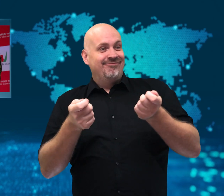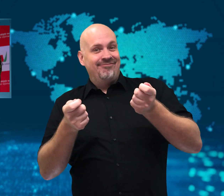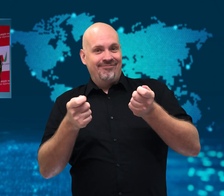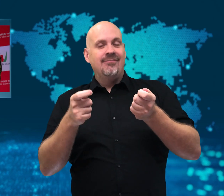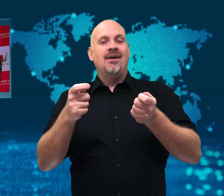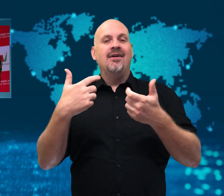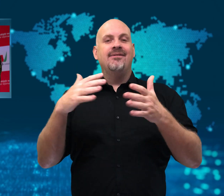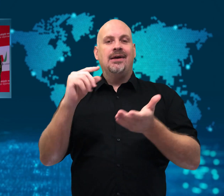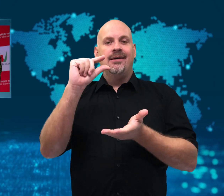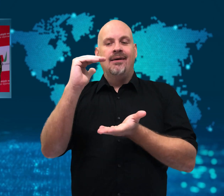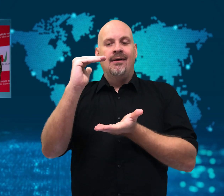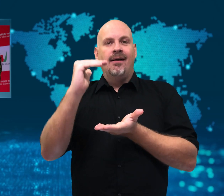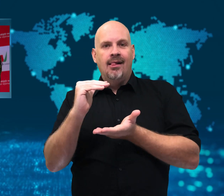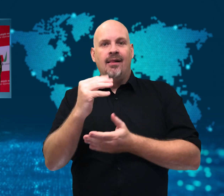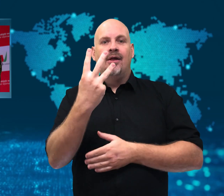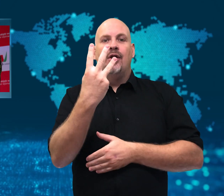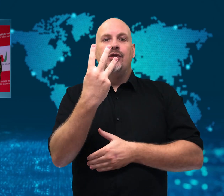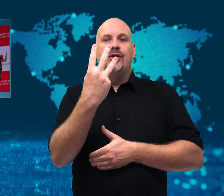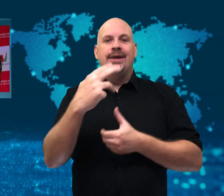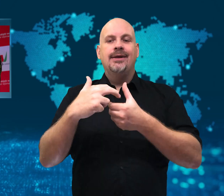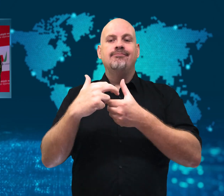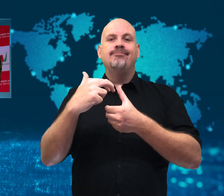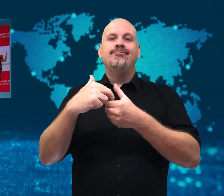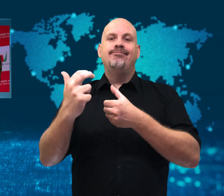She has remained popular,